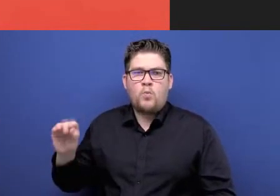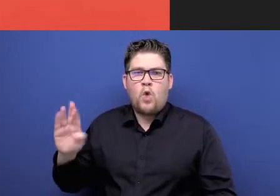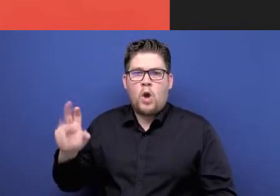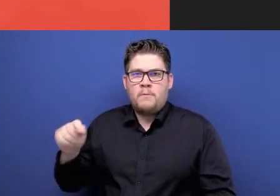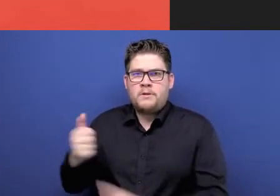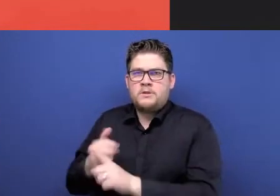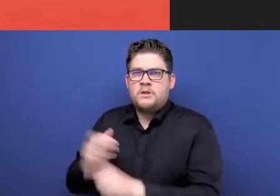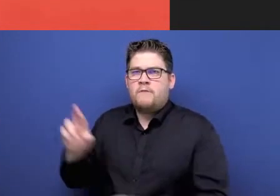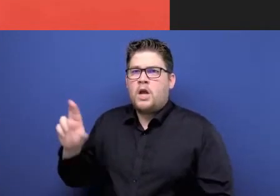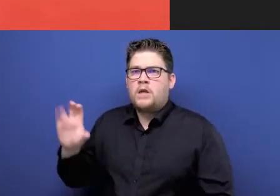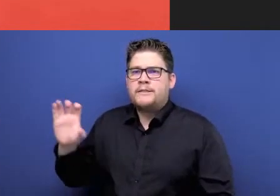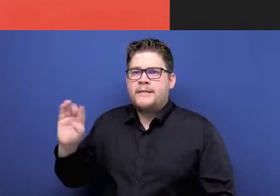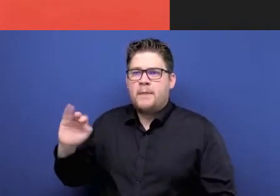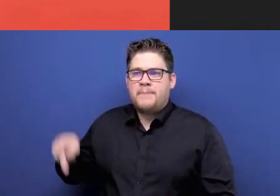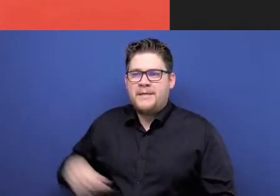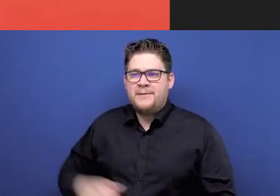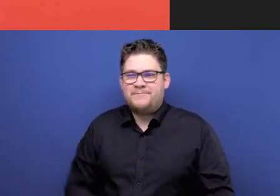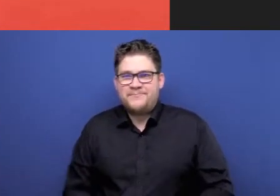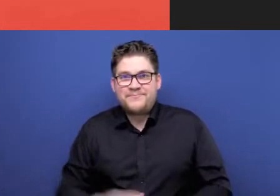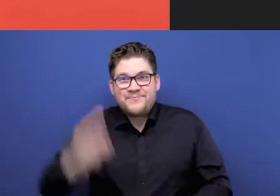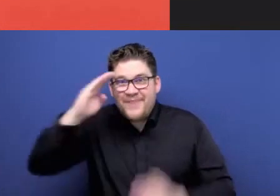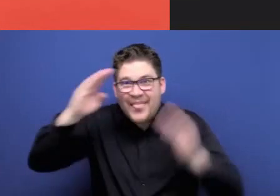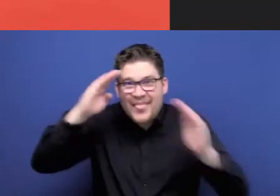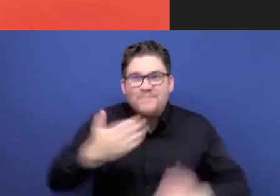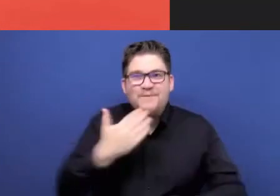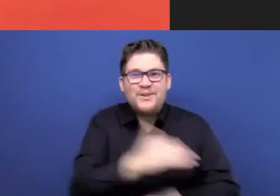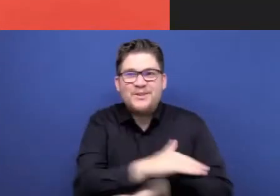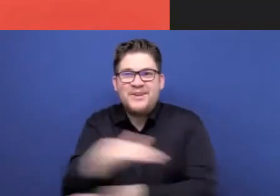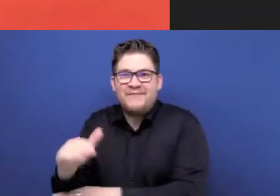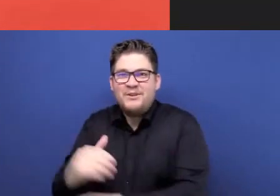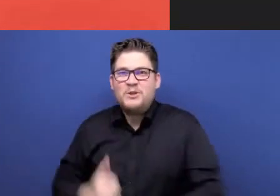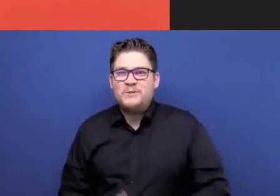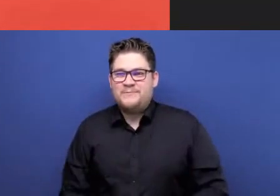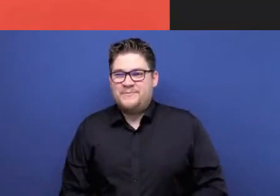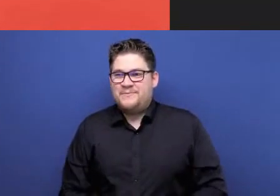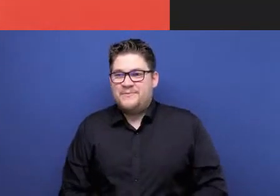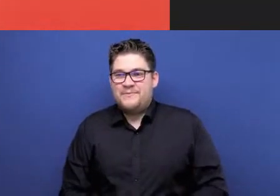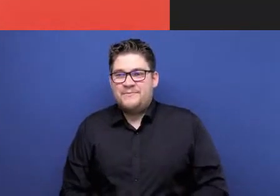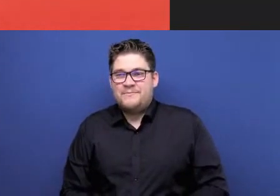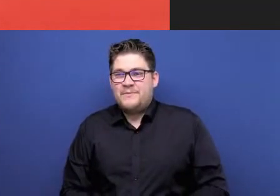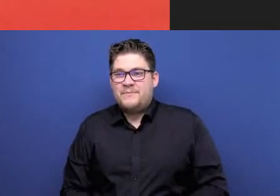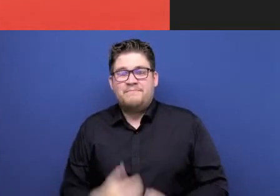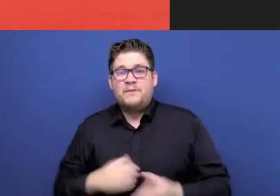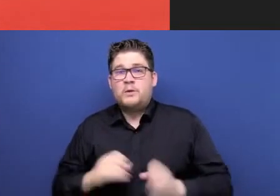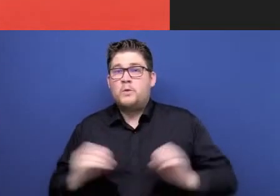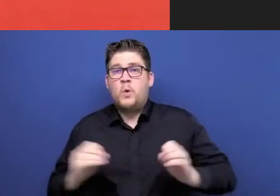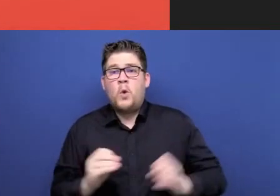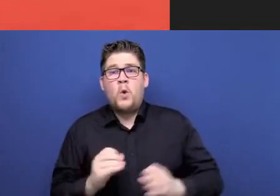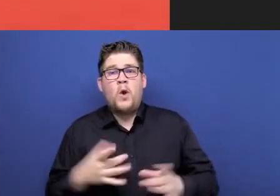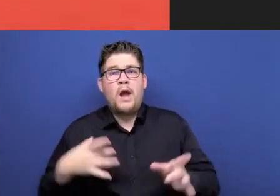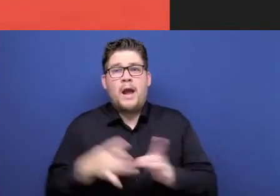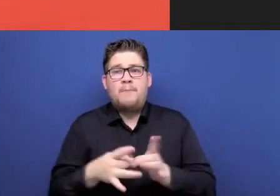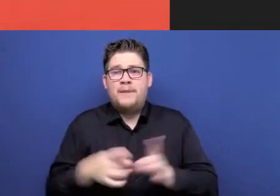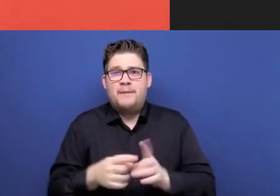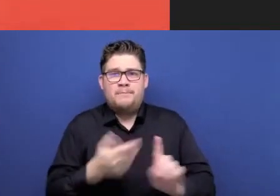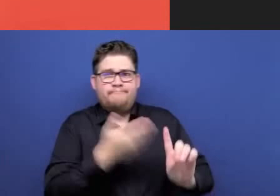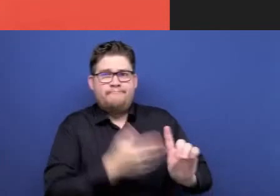Thanks so much for joining us here today. Um not a significant update from us from the RCMP today. Just reassuring